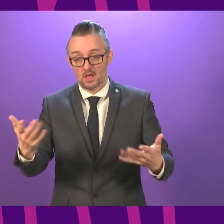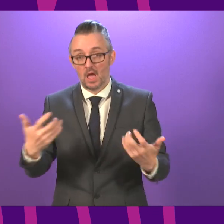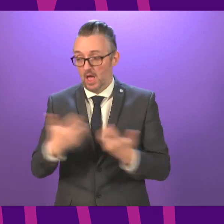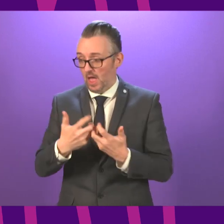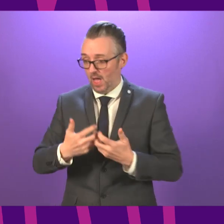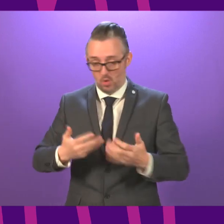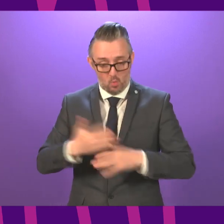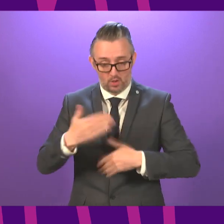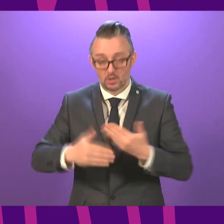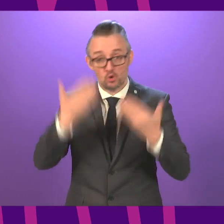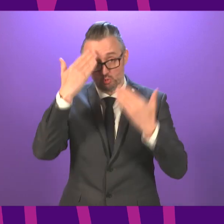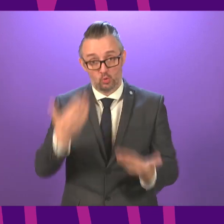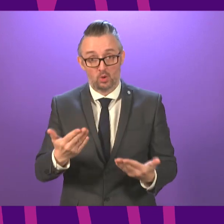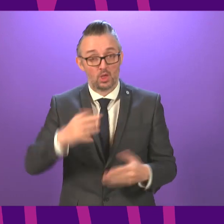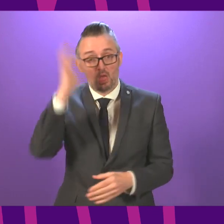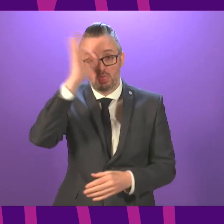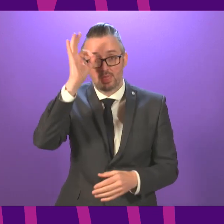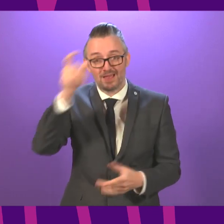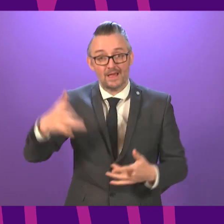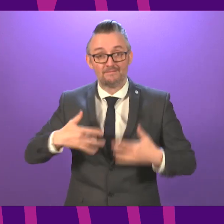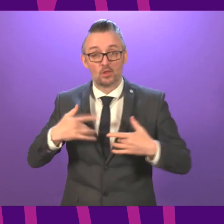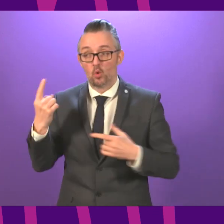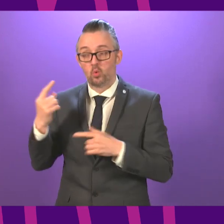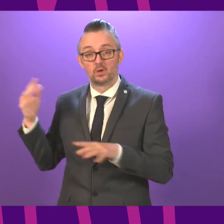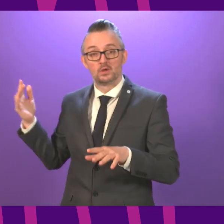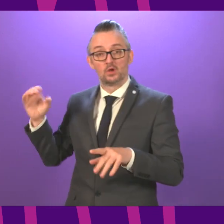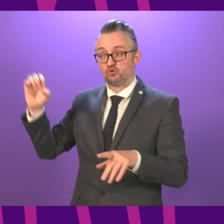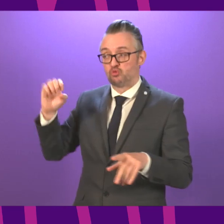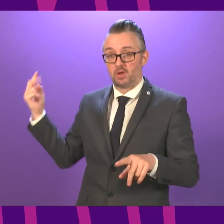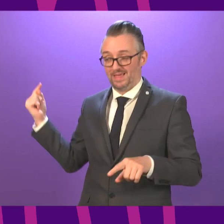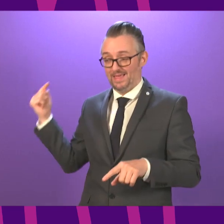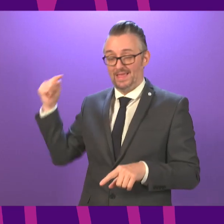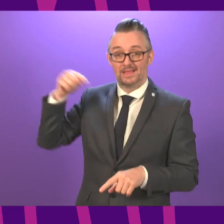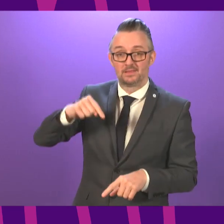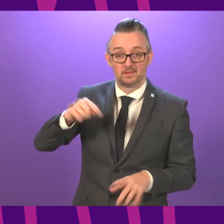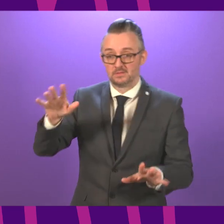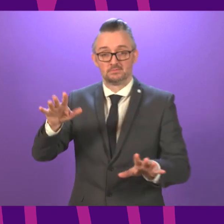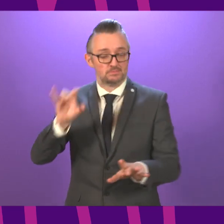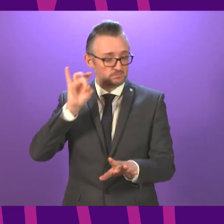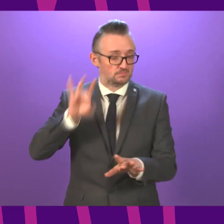that hauliers from the continent will not come in because they are so concerned about the problems.